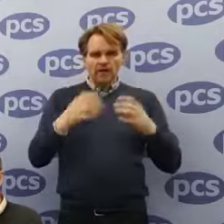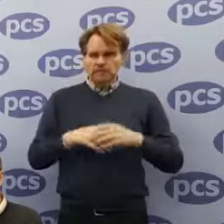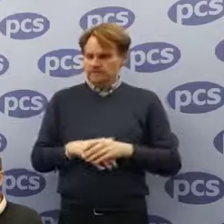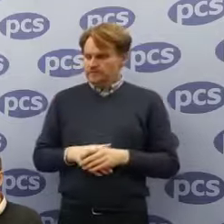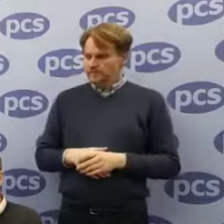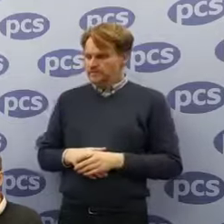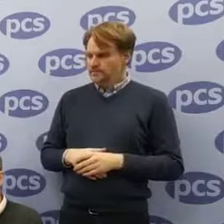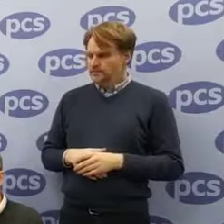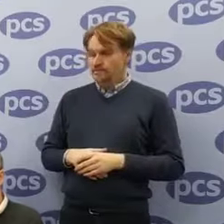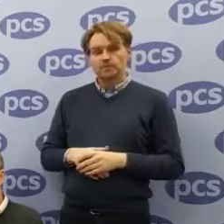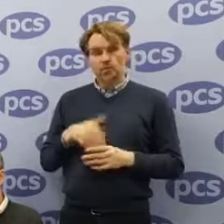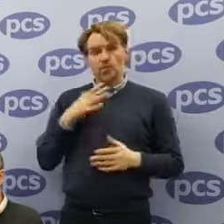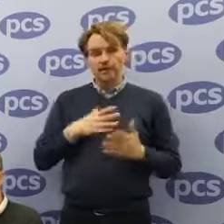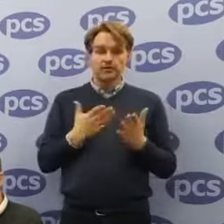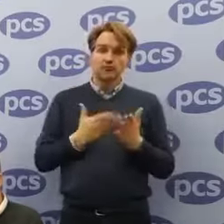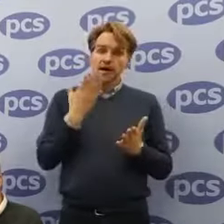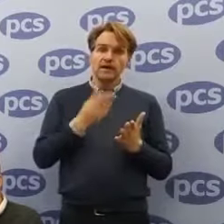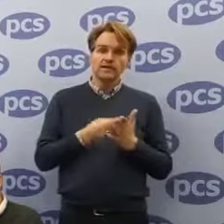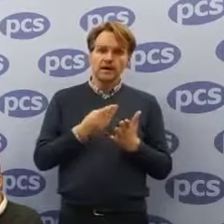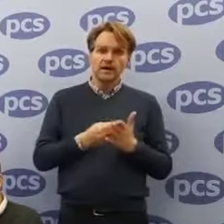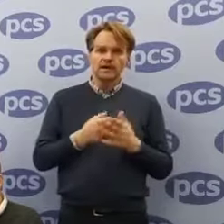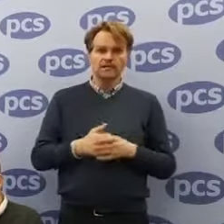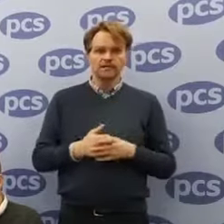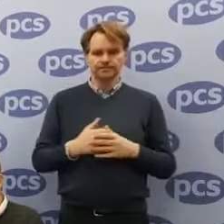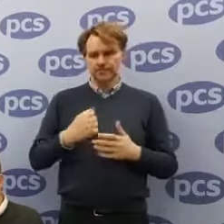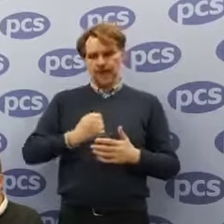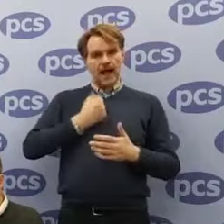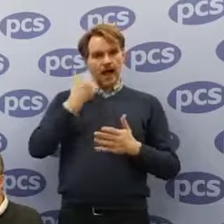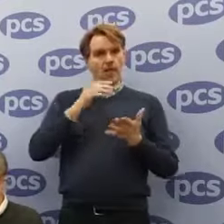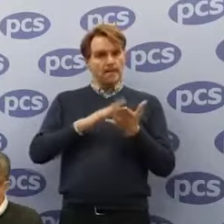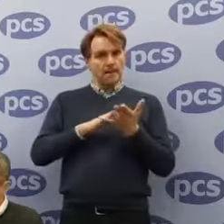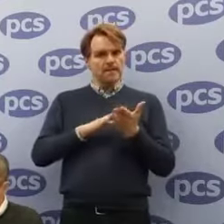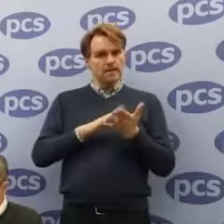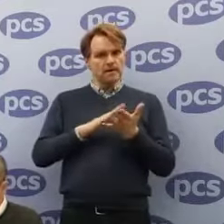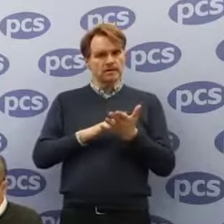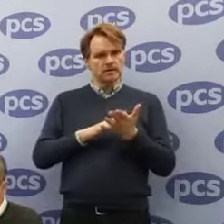given a lot of our members have asked questions tonight about targeted action